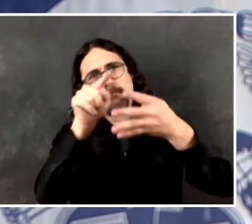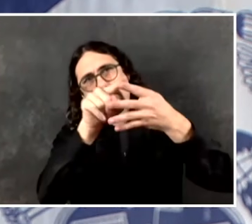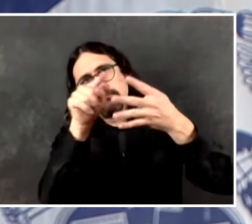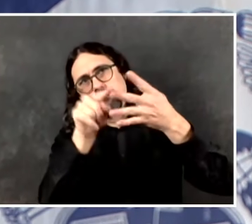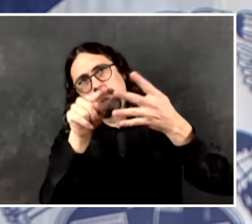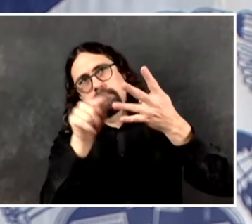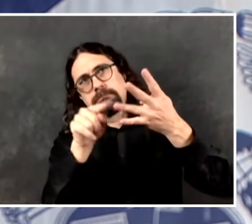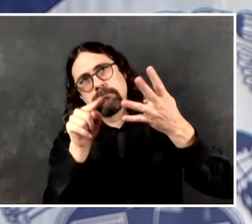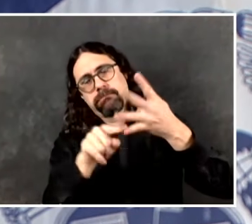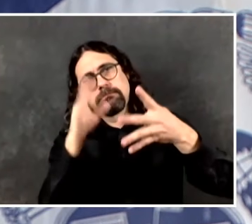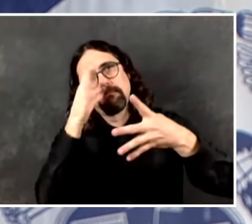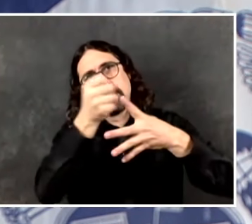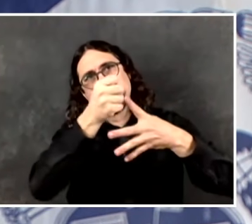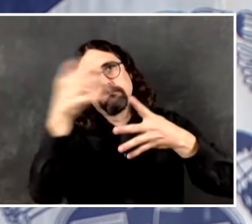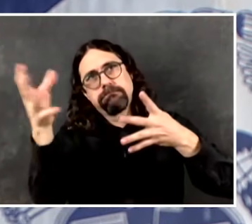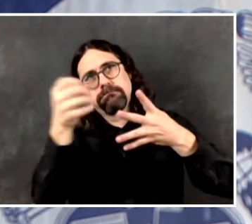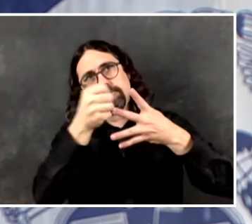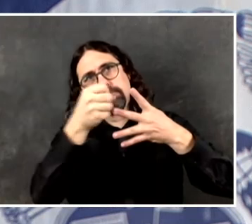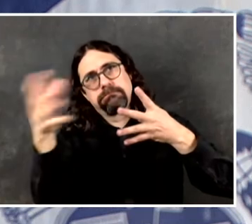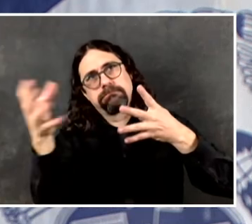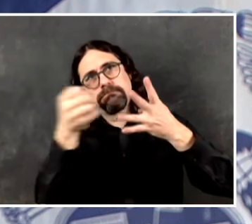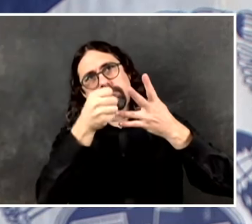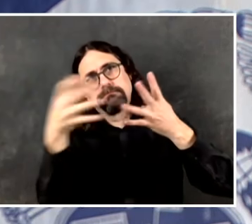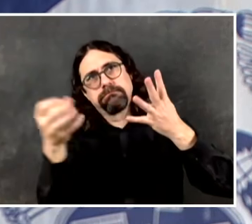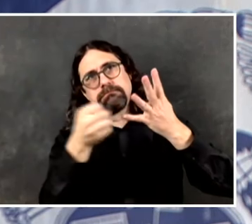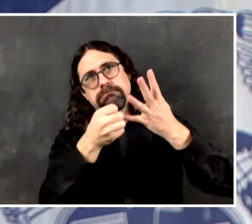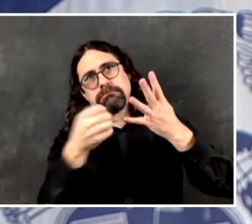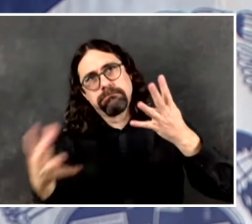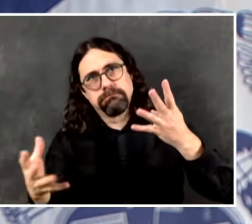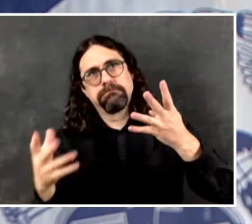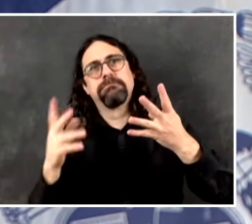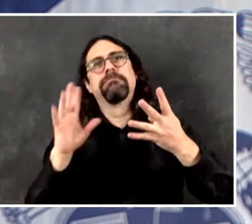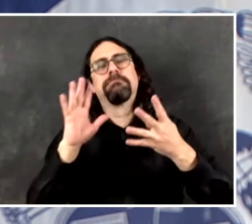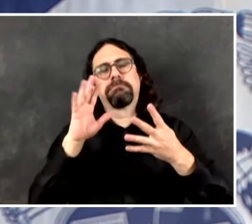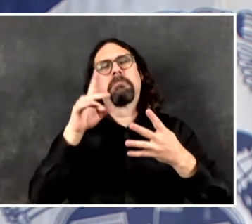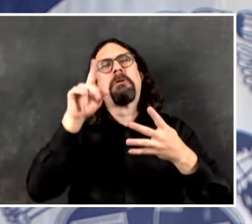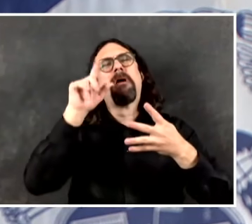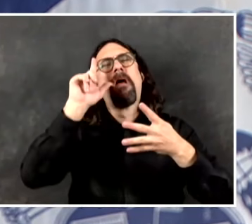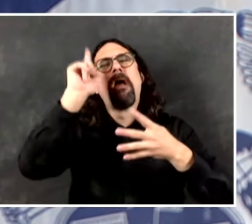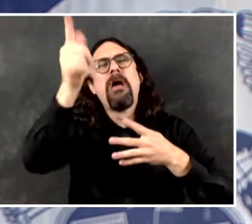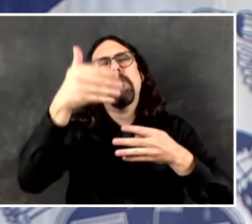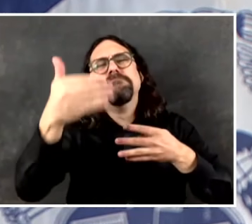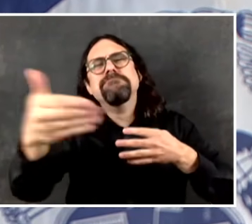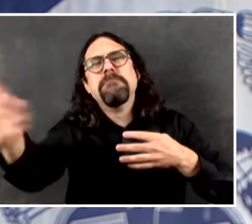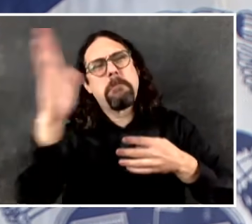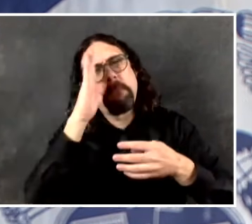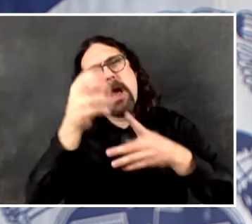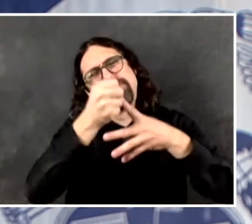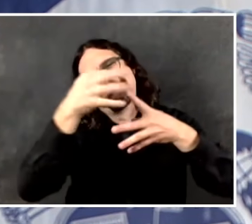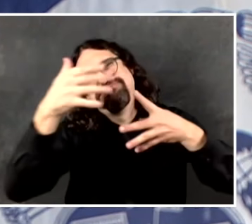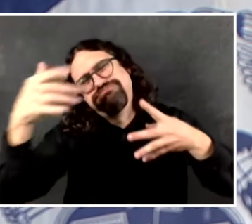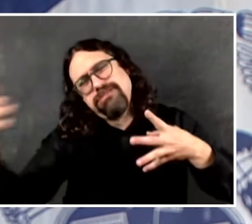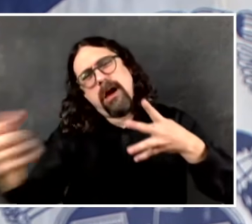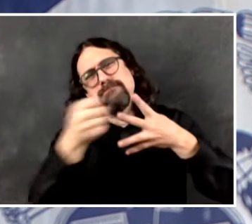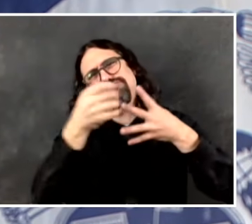OF THE WAYS WE'RE OIGNG TO PUT TOGETHER THE DEEPER PLANS, THE MORE SPECIFIC PLANS THAT WILL VEMO US FORWARD.